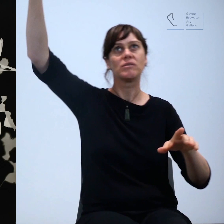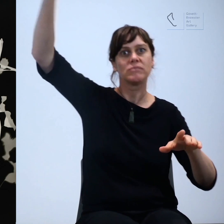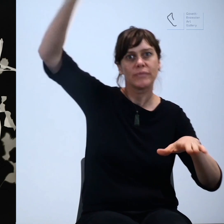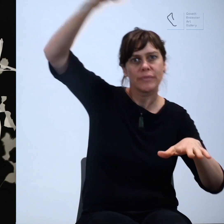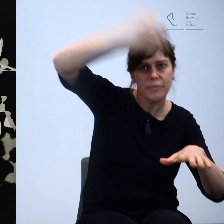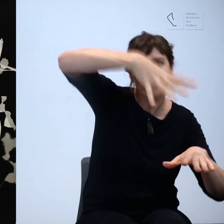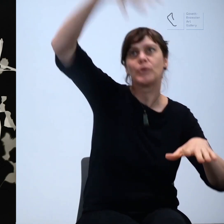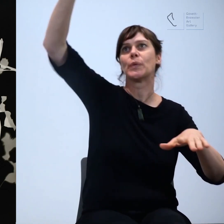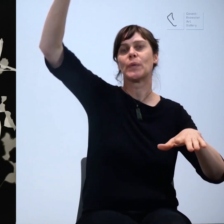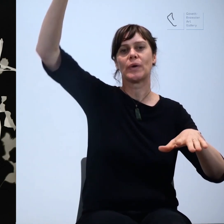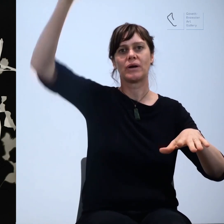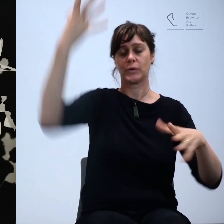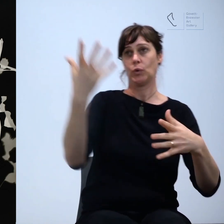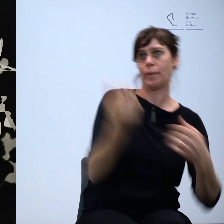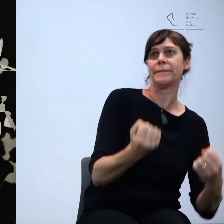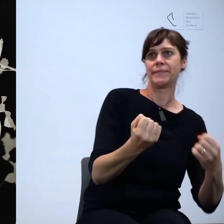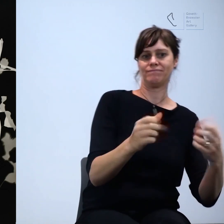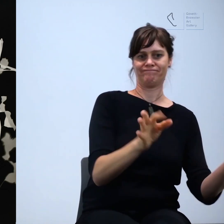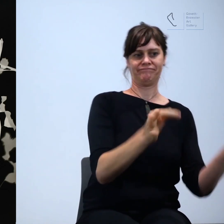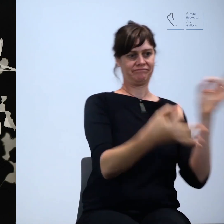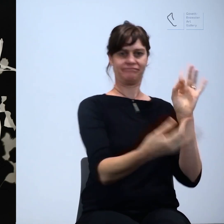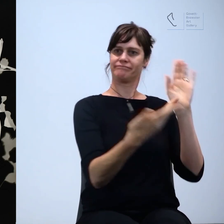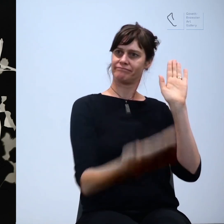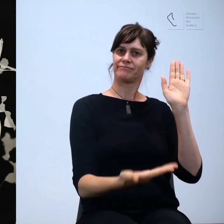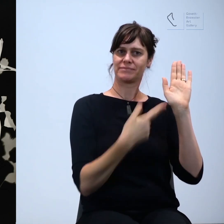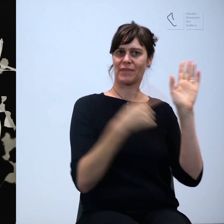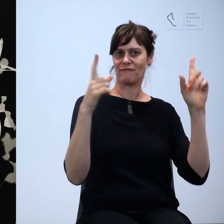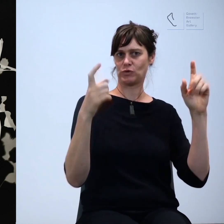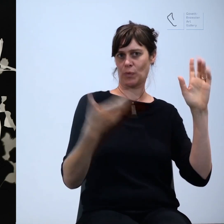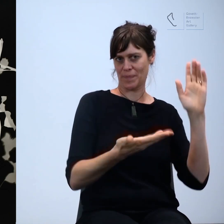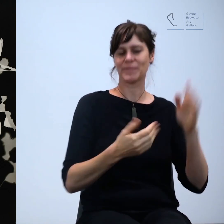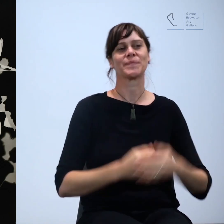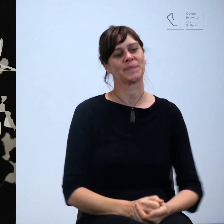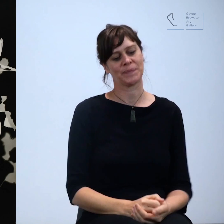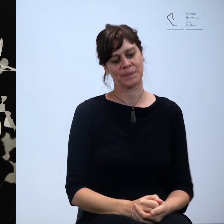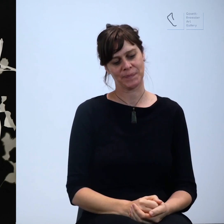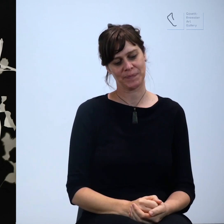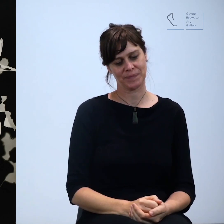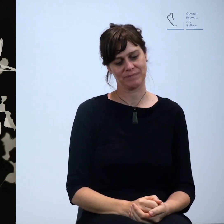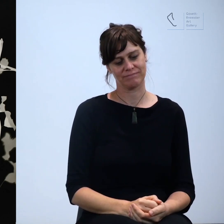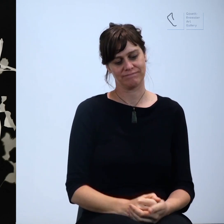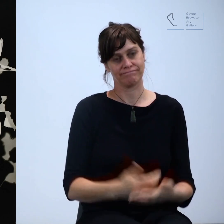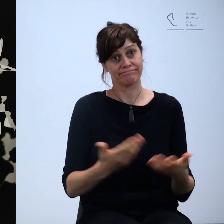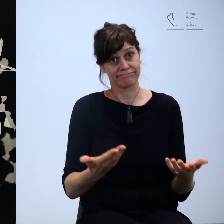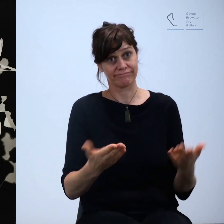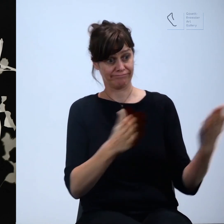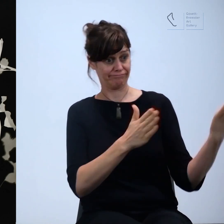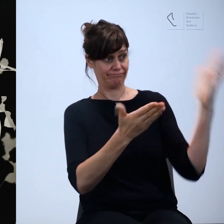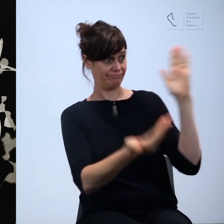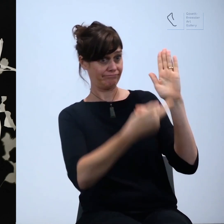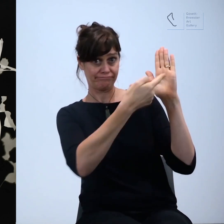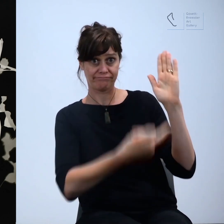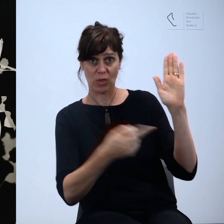in a dark room Lye would switch on the light and make an exposure.